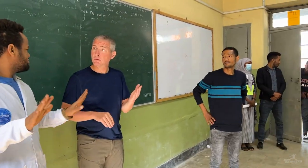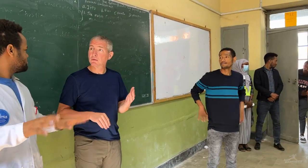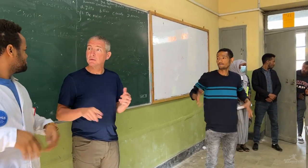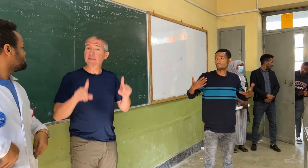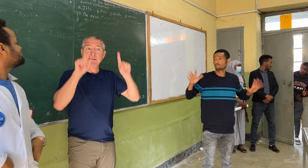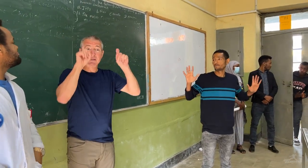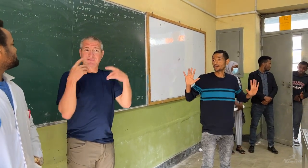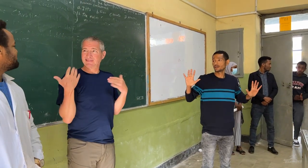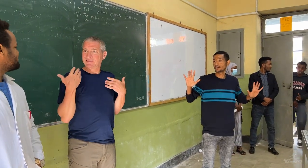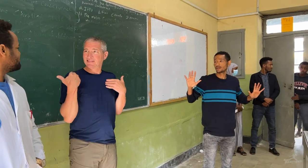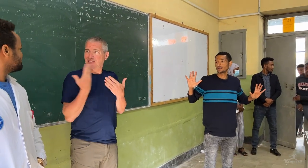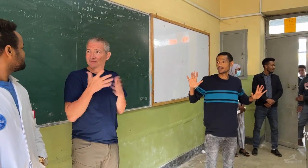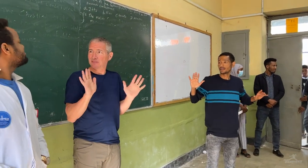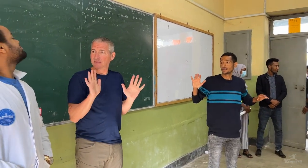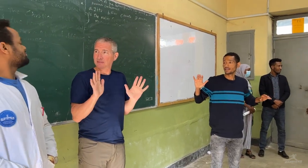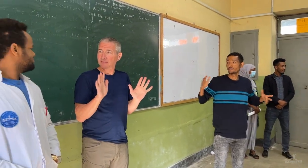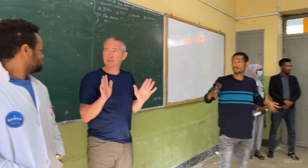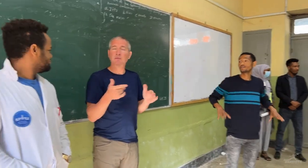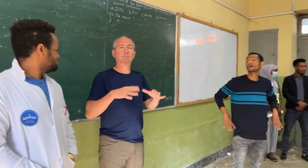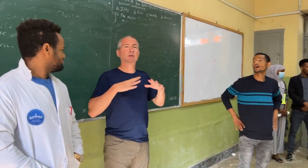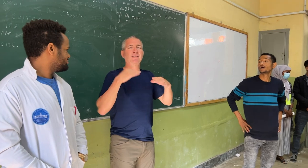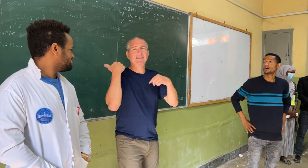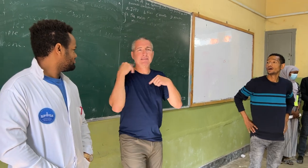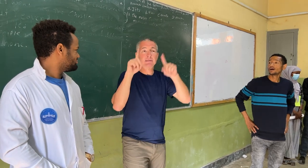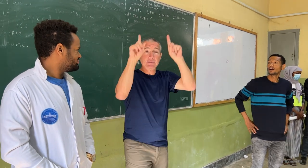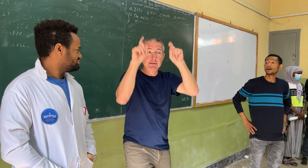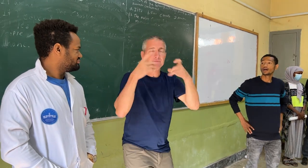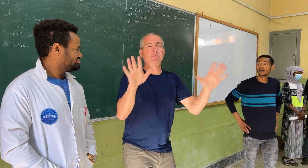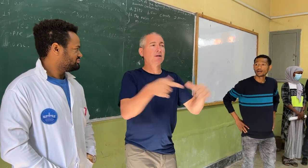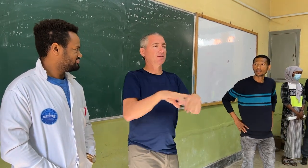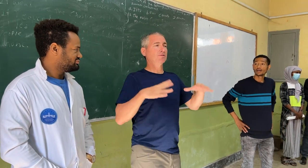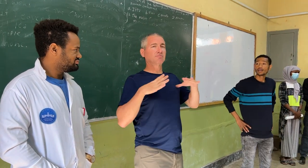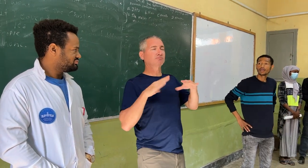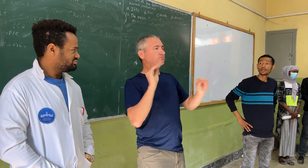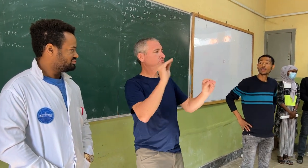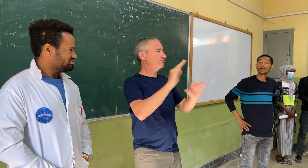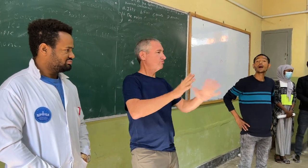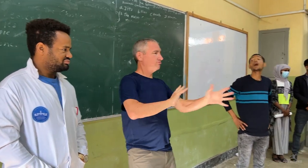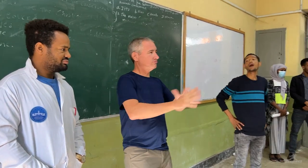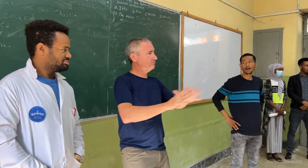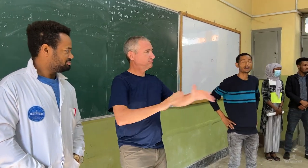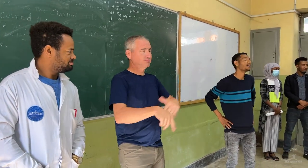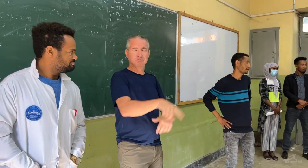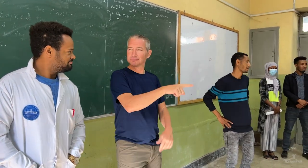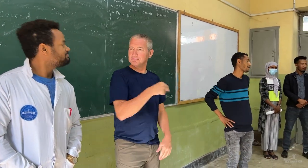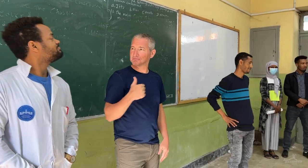Did they just complete an exam? I see, they’re taking a break after completing an exam, they’re chatting with each other.